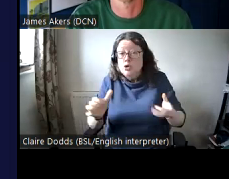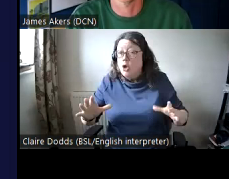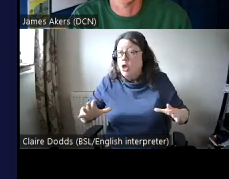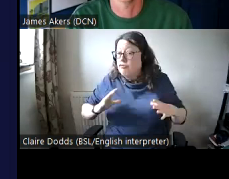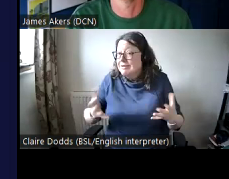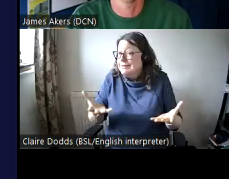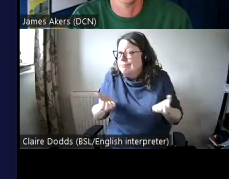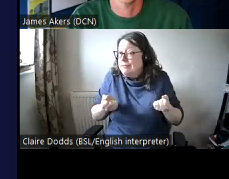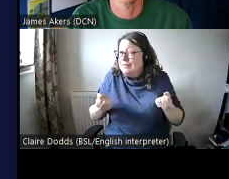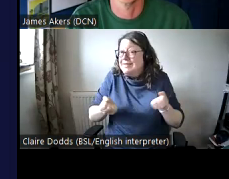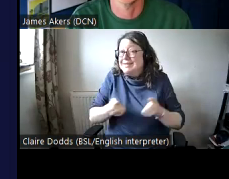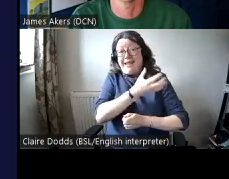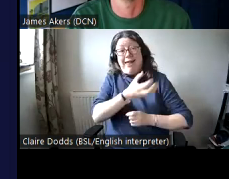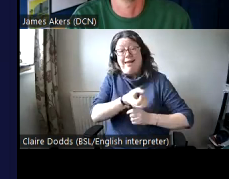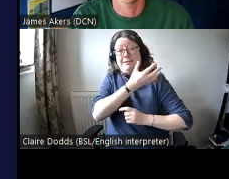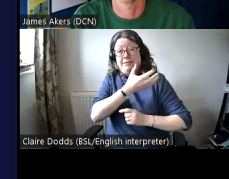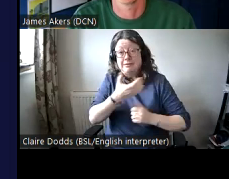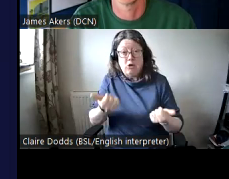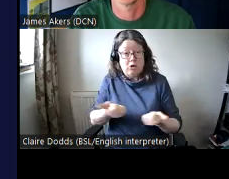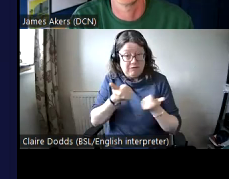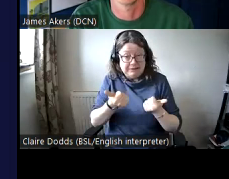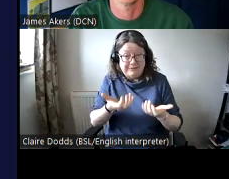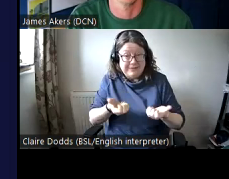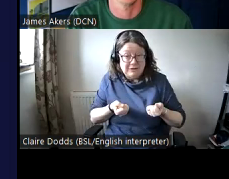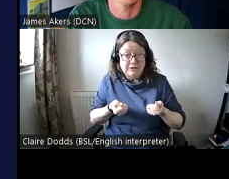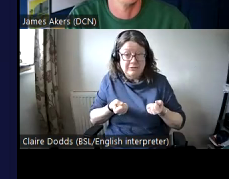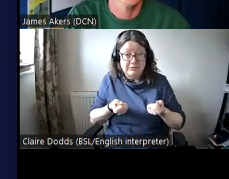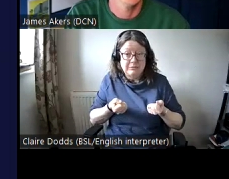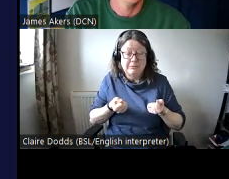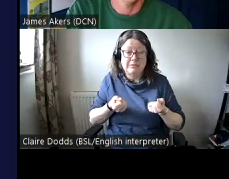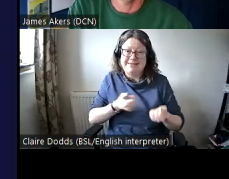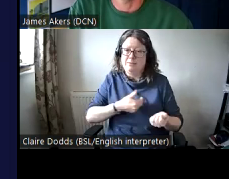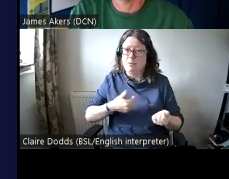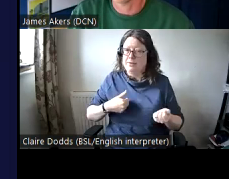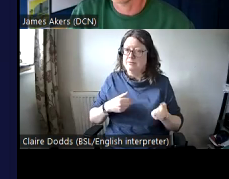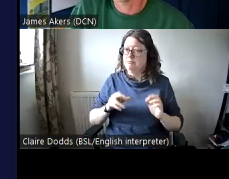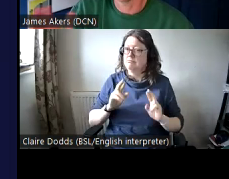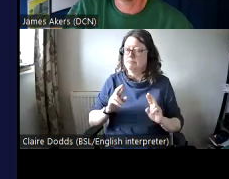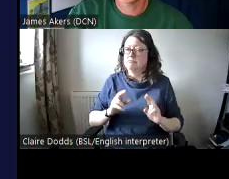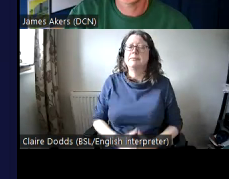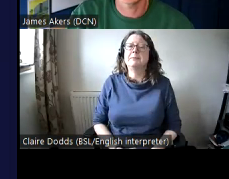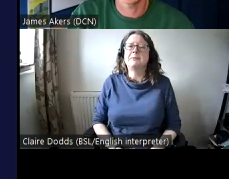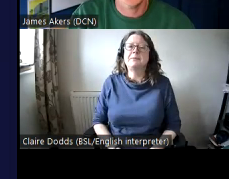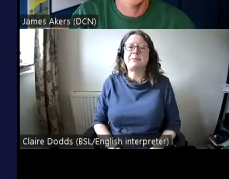of the slides throughout this presentation, you should have already received them this morning. Please say hello in the chat.